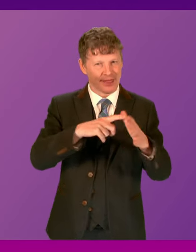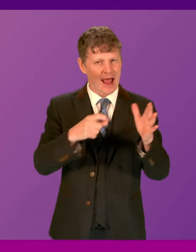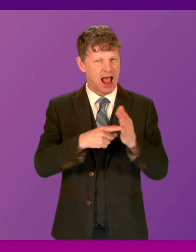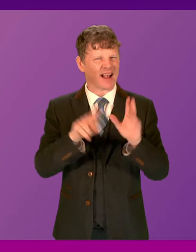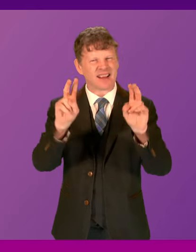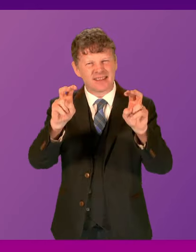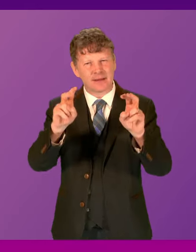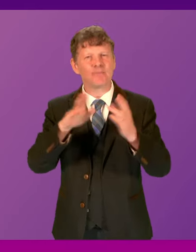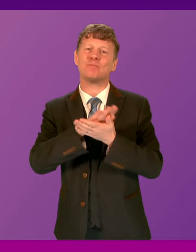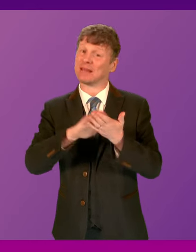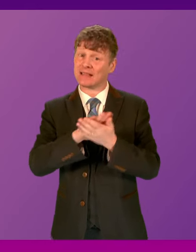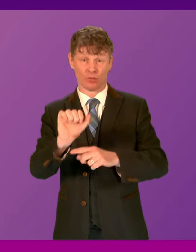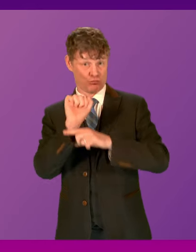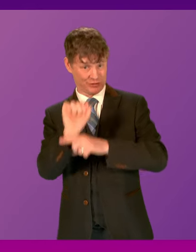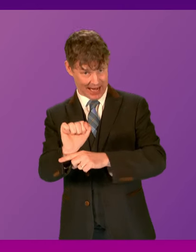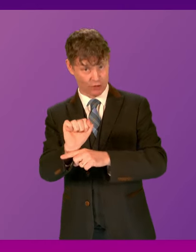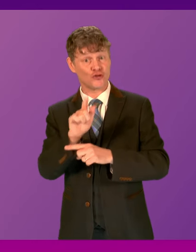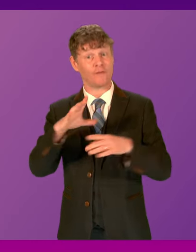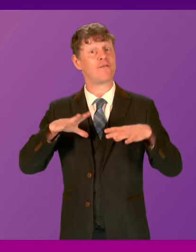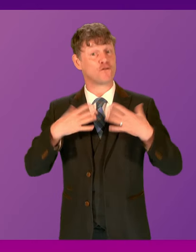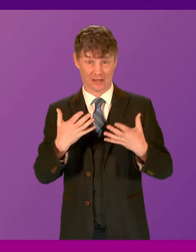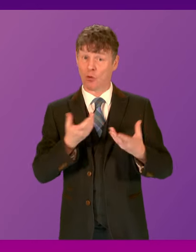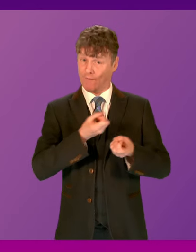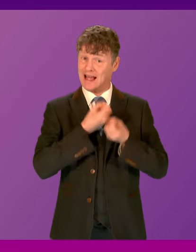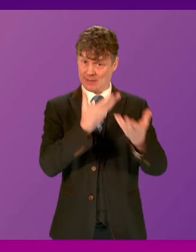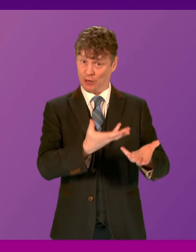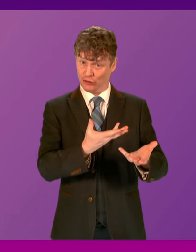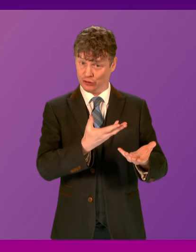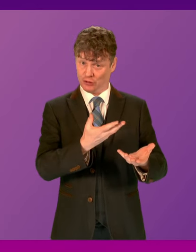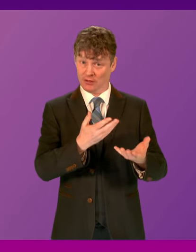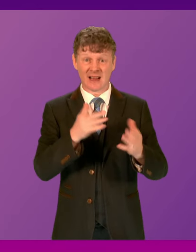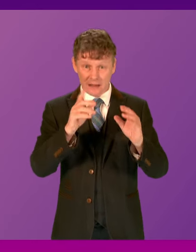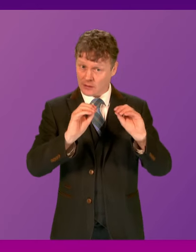protection of freedom of expression is explicitly embedded in it.